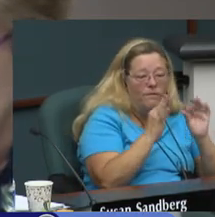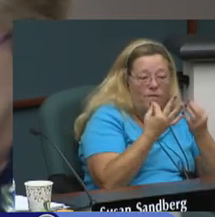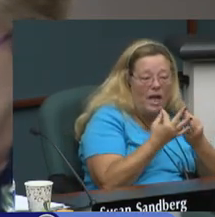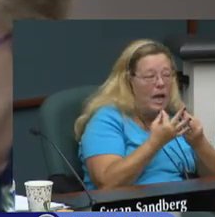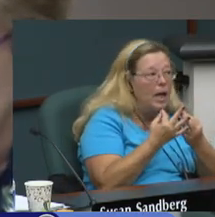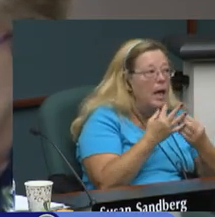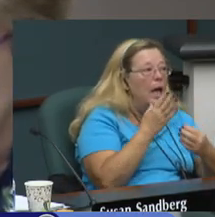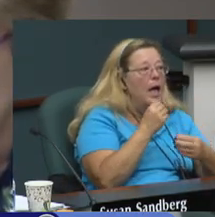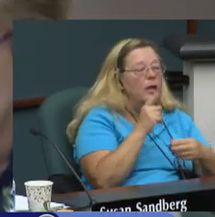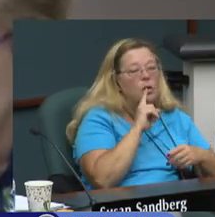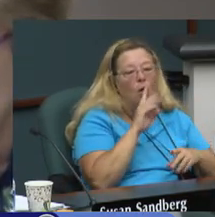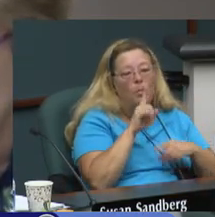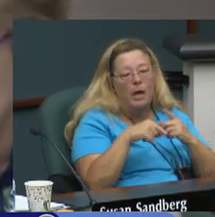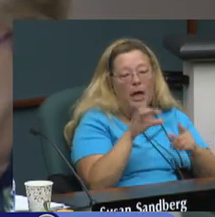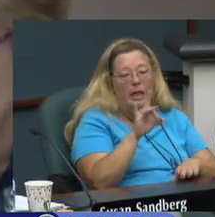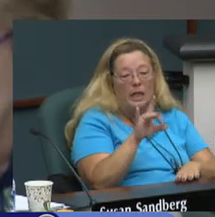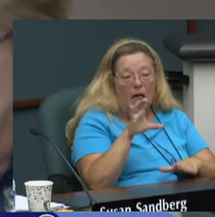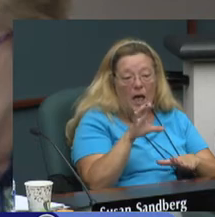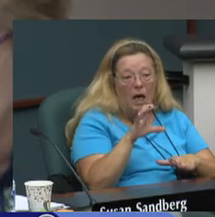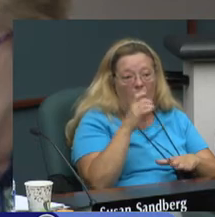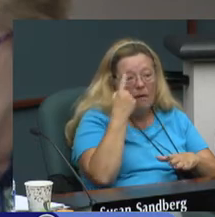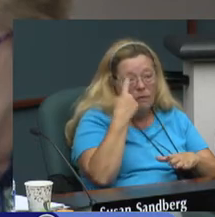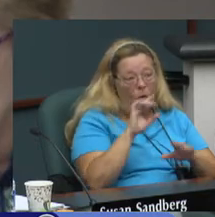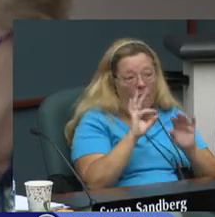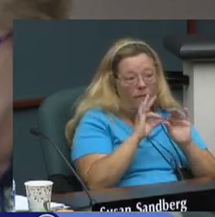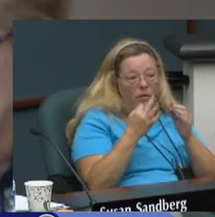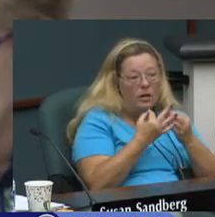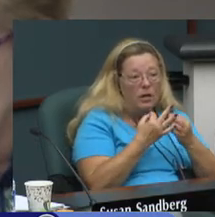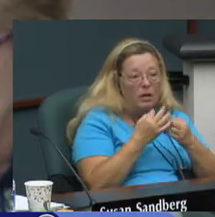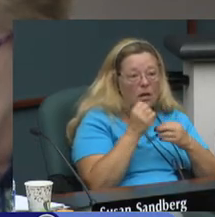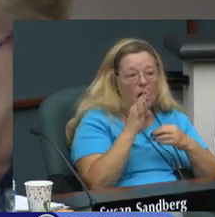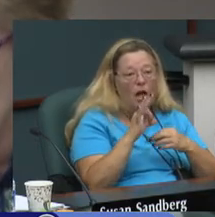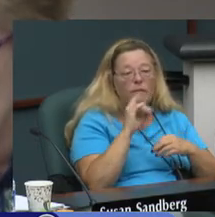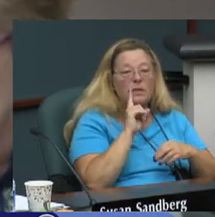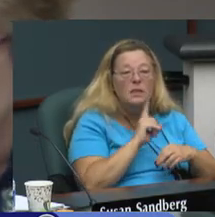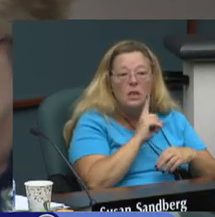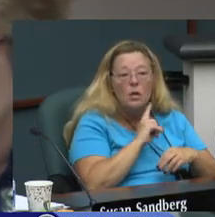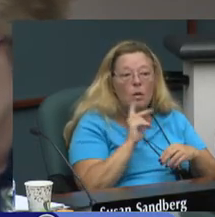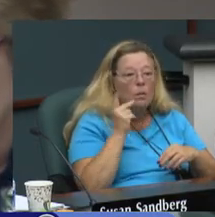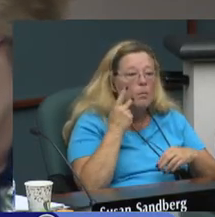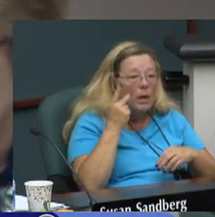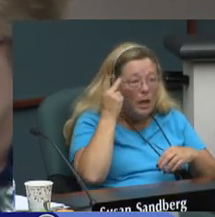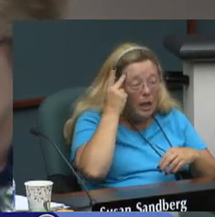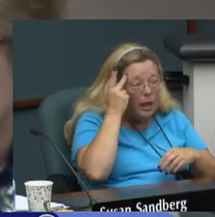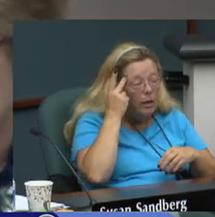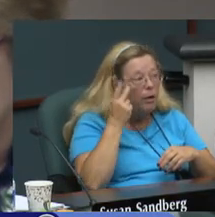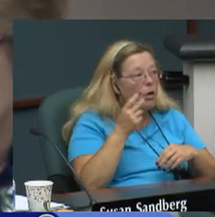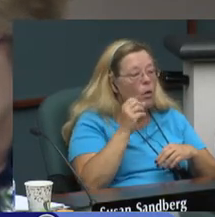talk 800 dollars for a family of a single parent and a child or we say